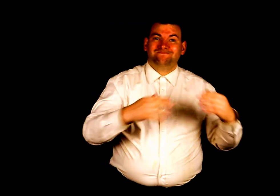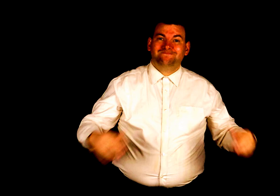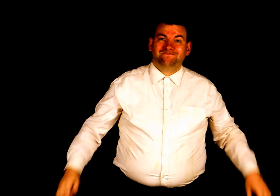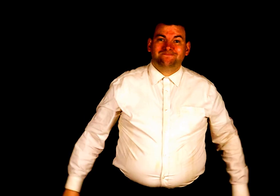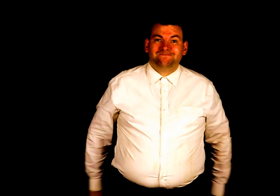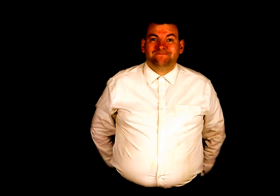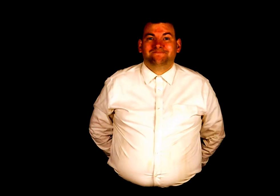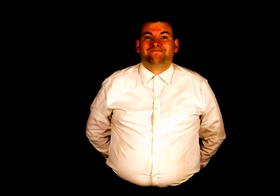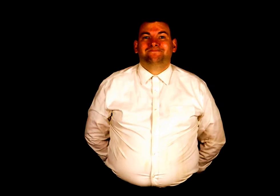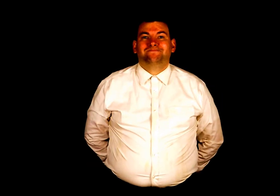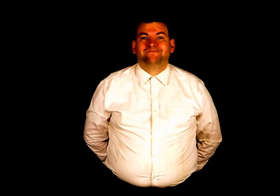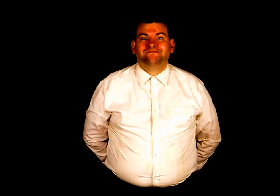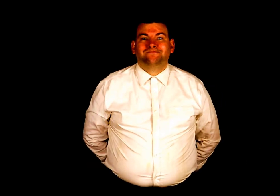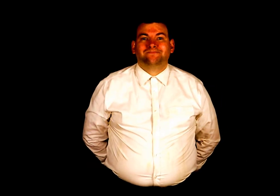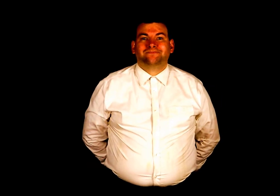Music Play Ending